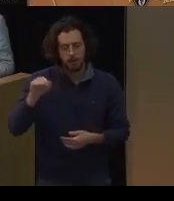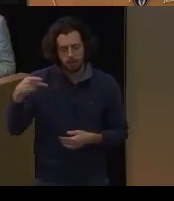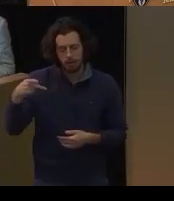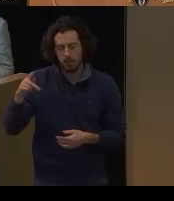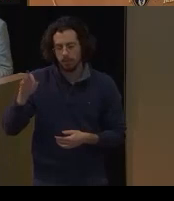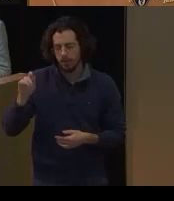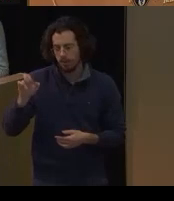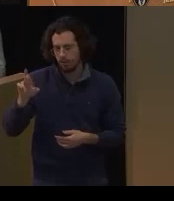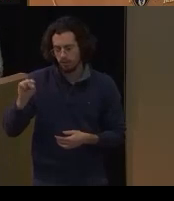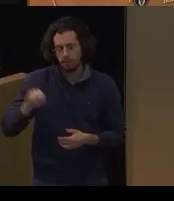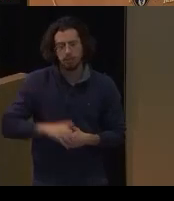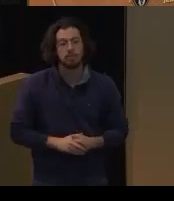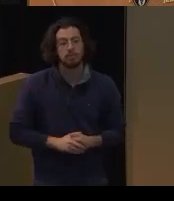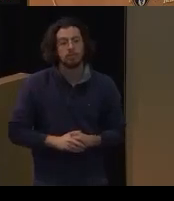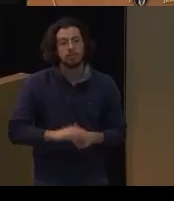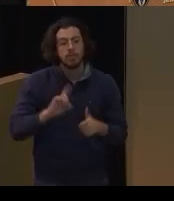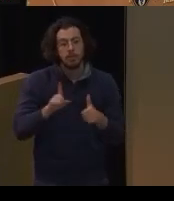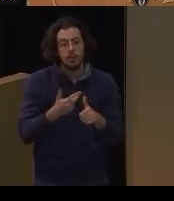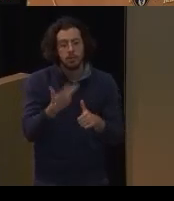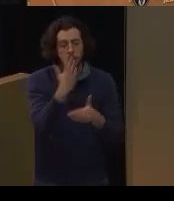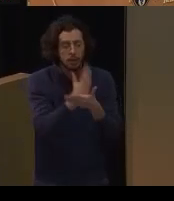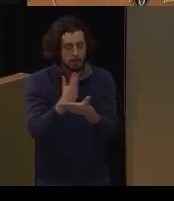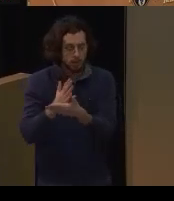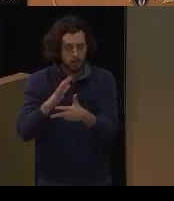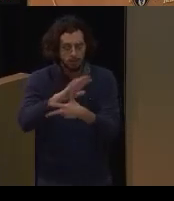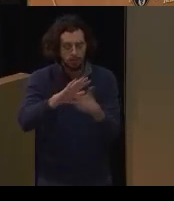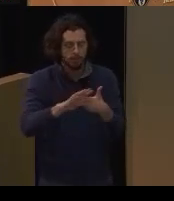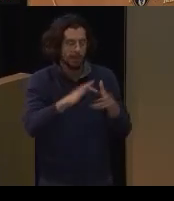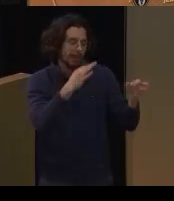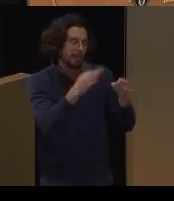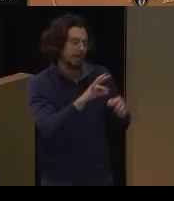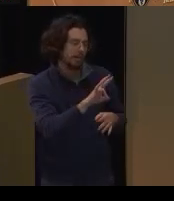so here are those first three components which together explains 75 of the variance